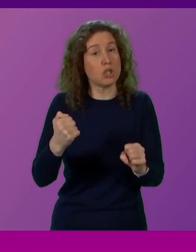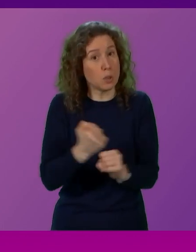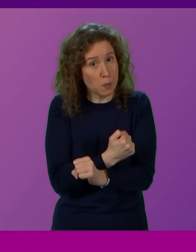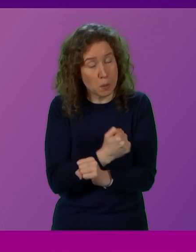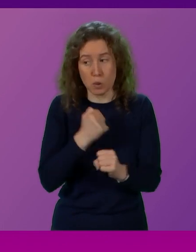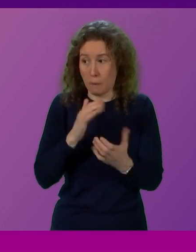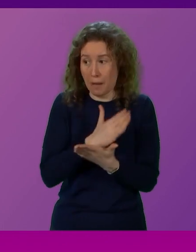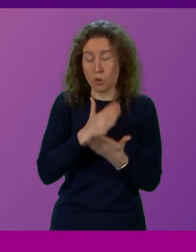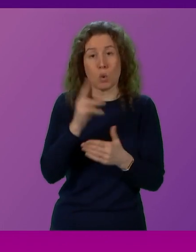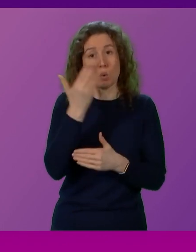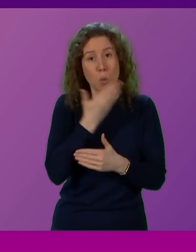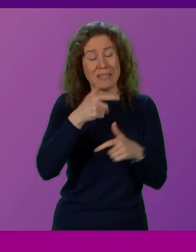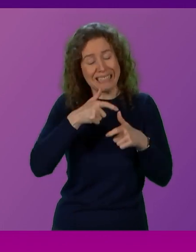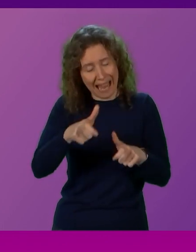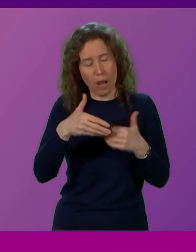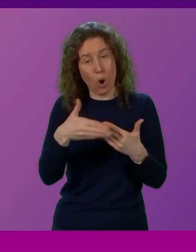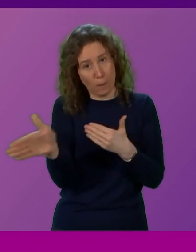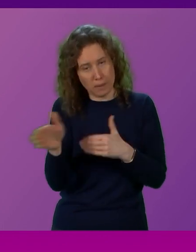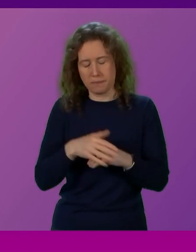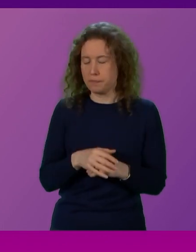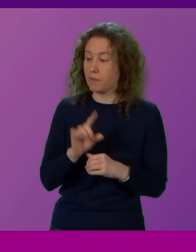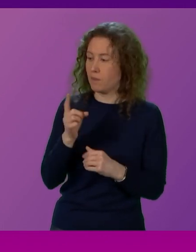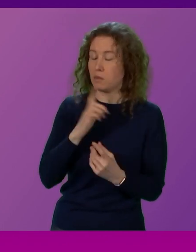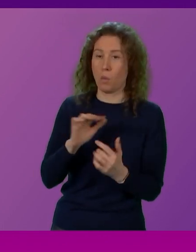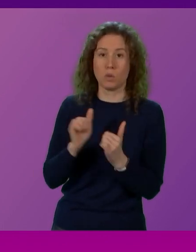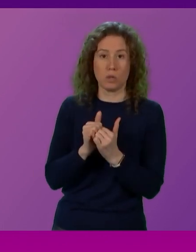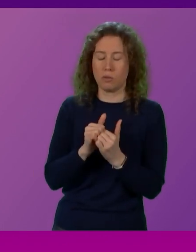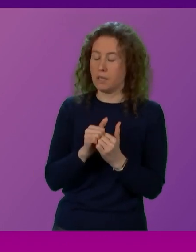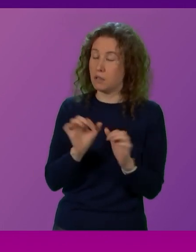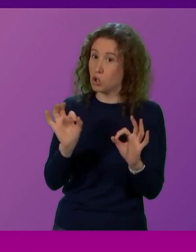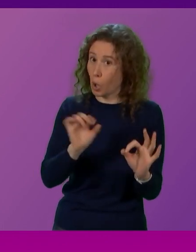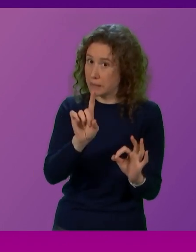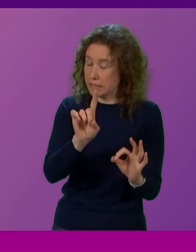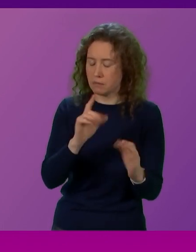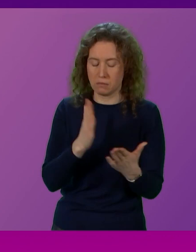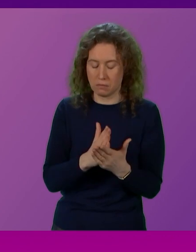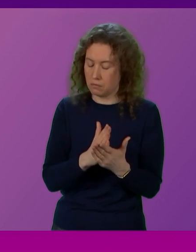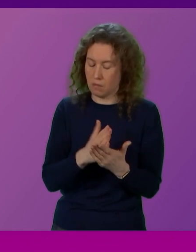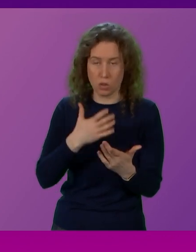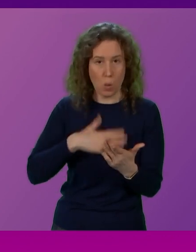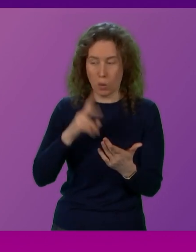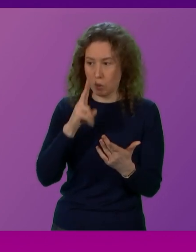First, I agree that no one wants to see—I certainly do not want to see—any further